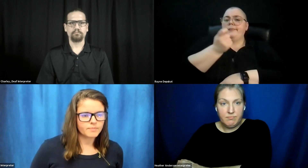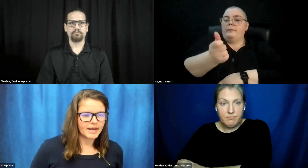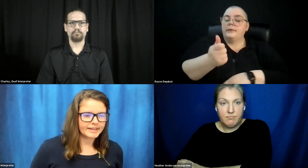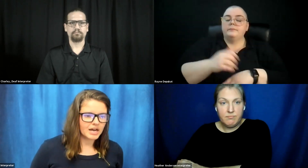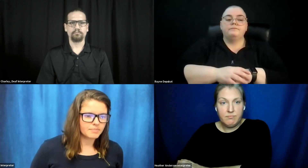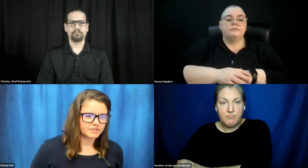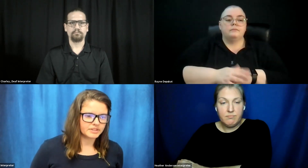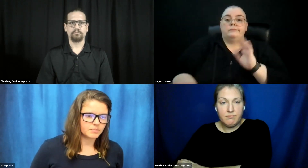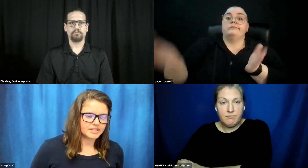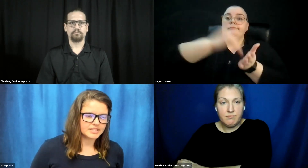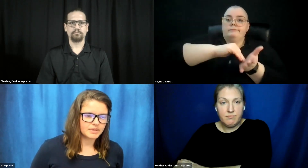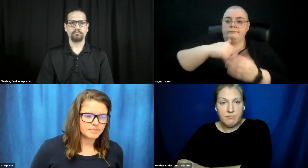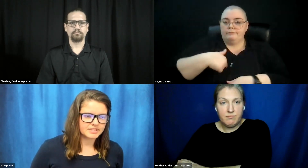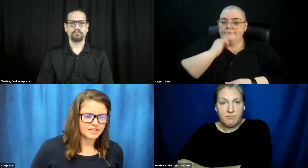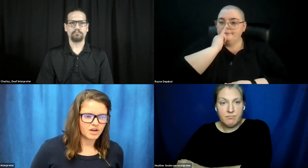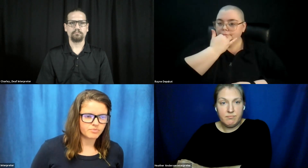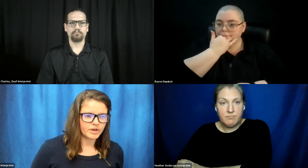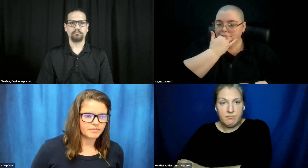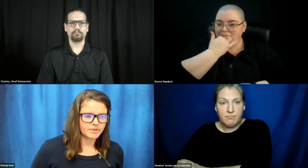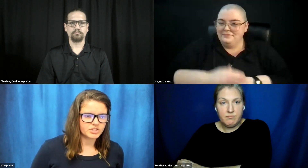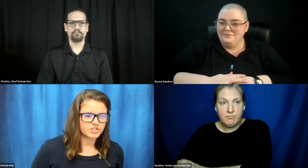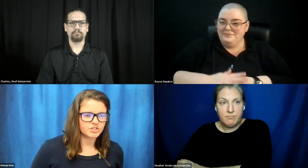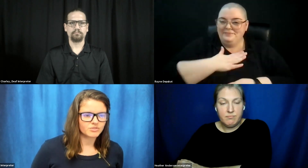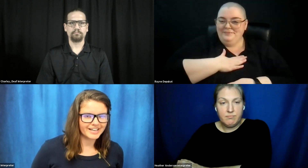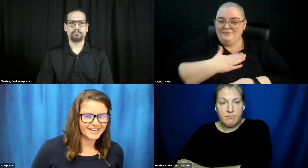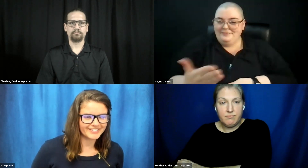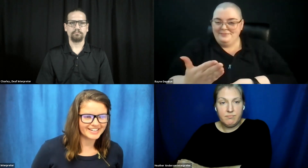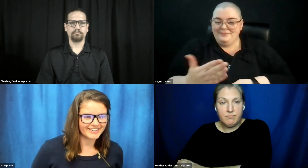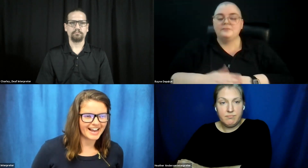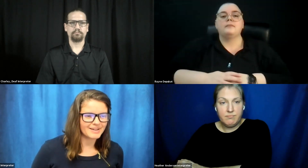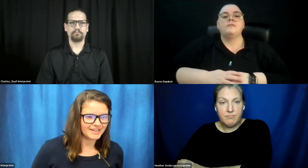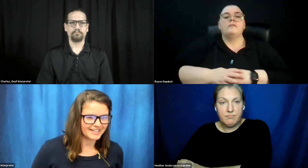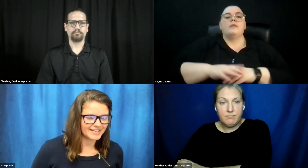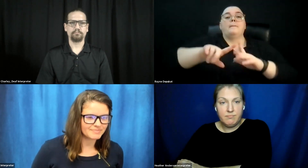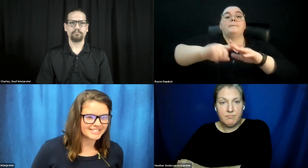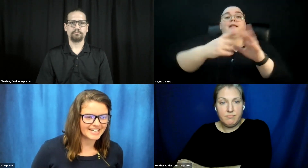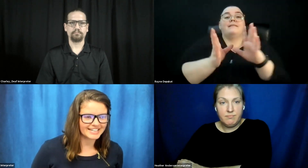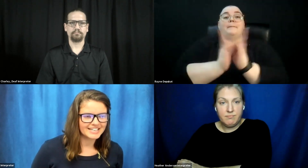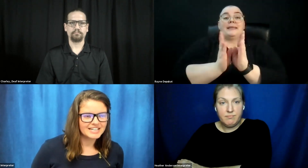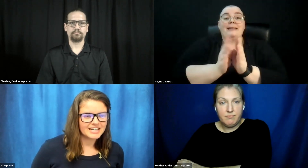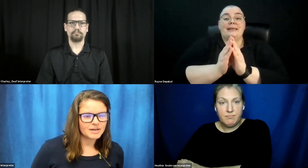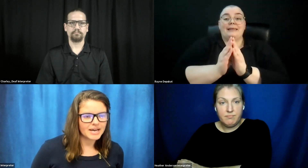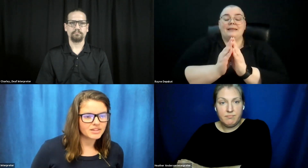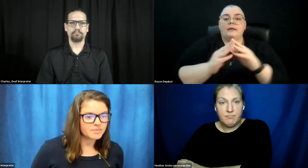So backing up a little bit. This might be slightly off point but just reiterating I made a mistake.